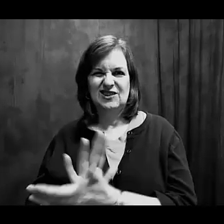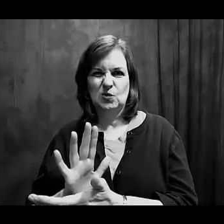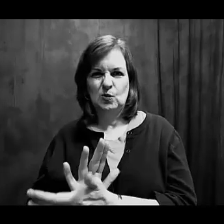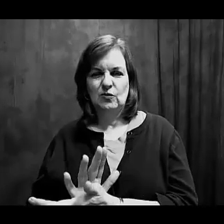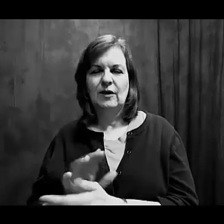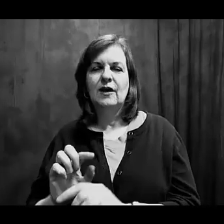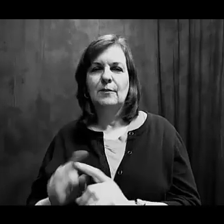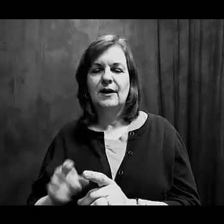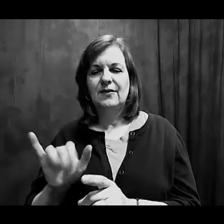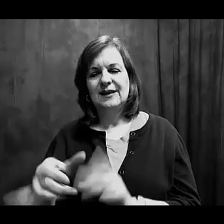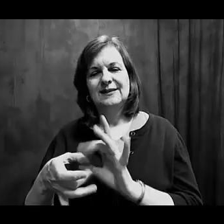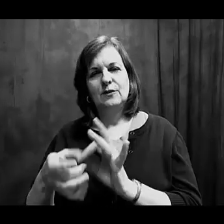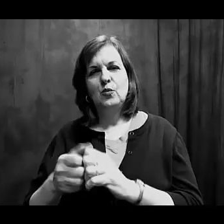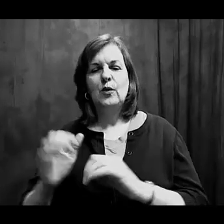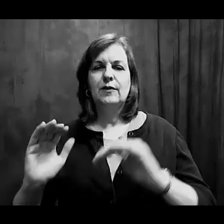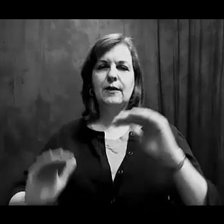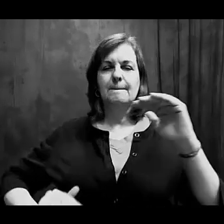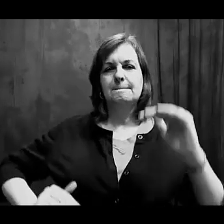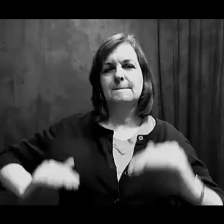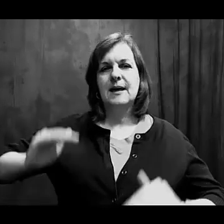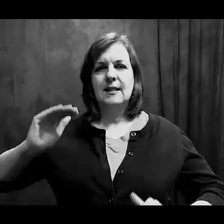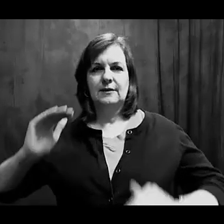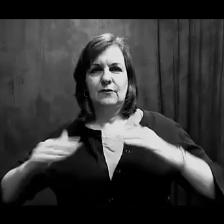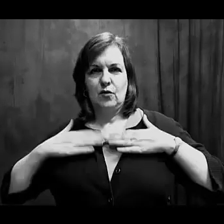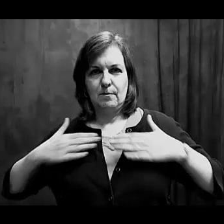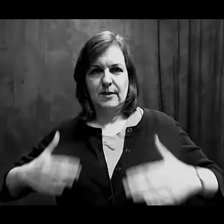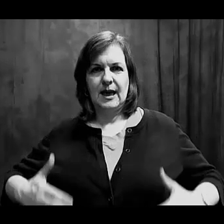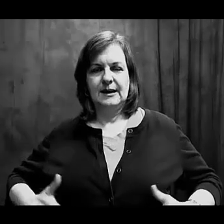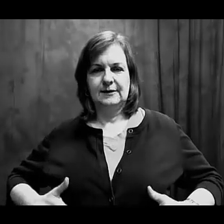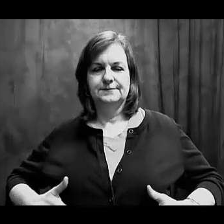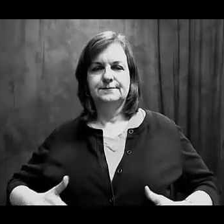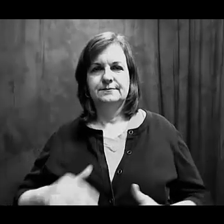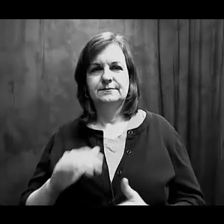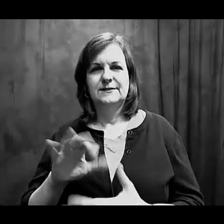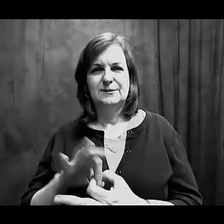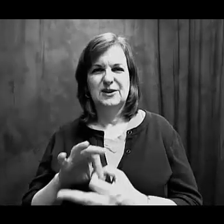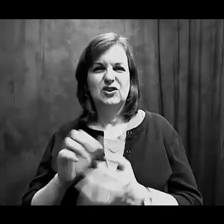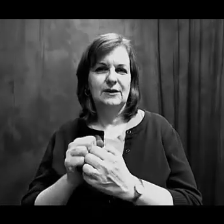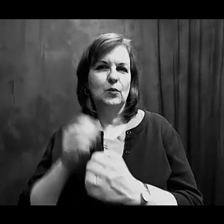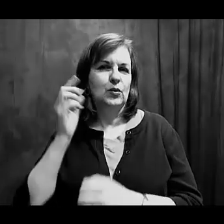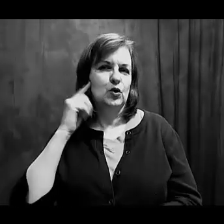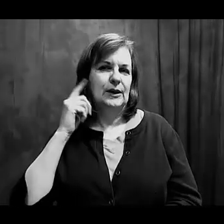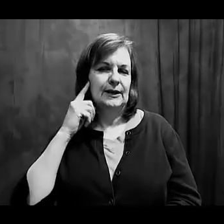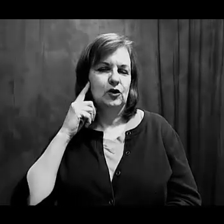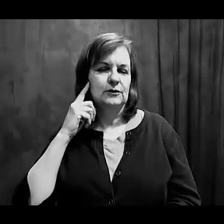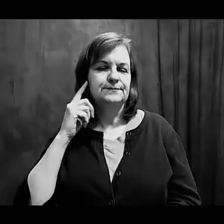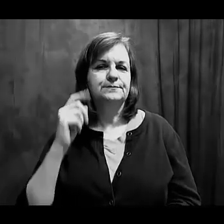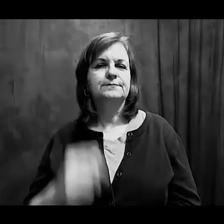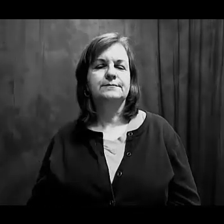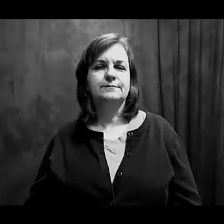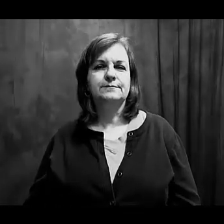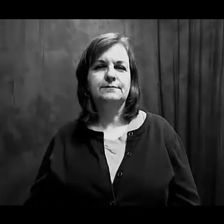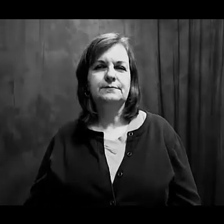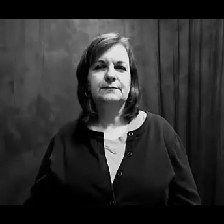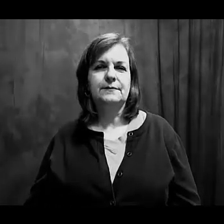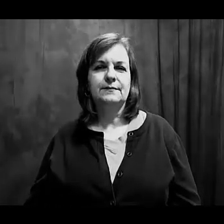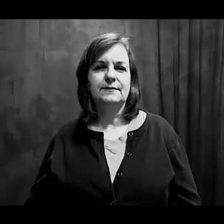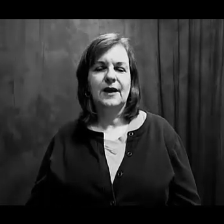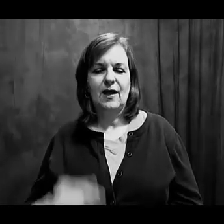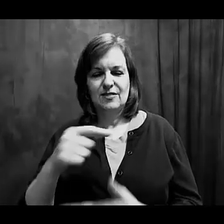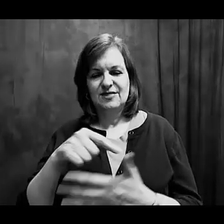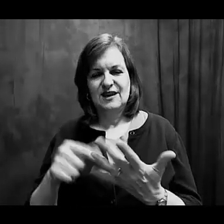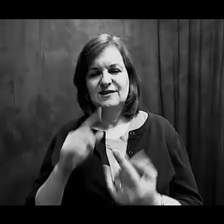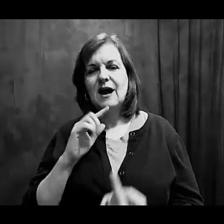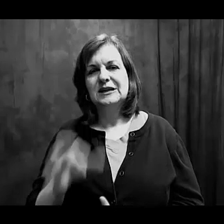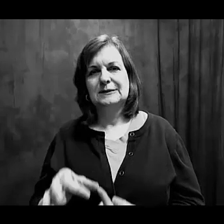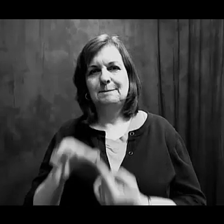and is specific association to your ears -- so that's why these are special senses -- they have specific